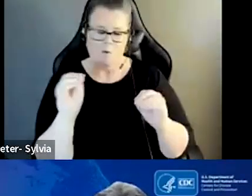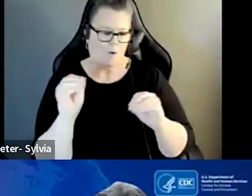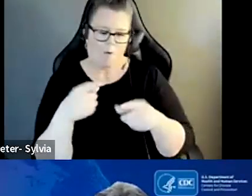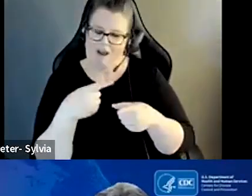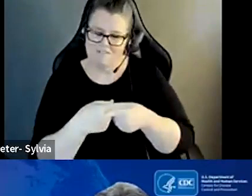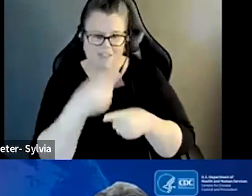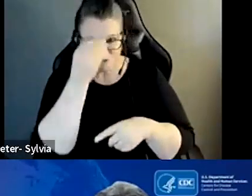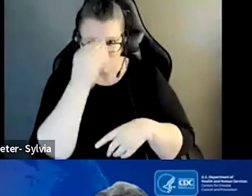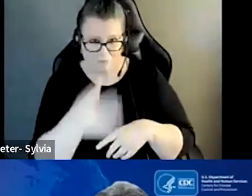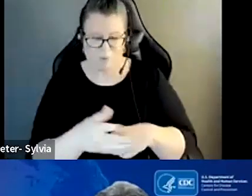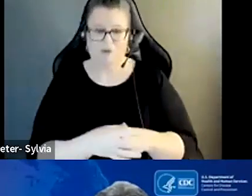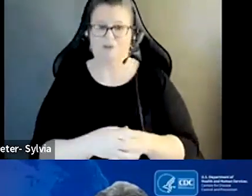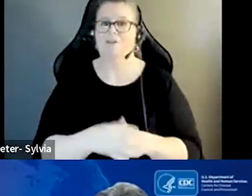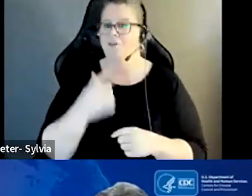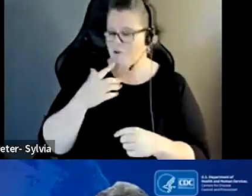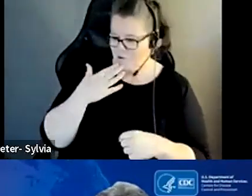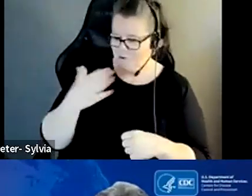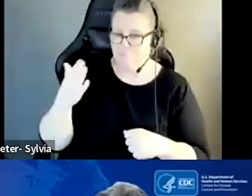Thank you. Good morning. Dr. Martinez.